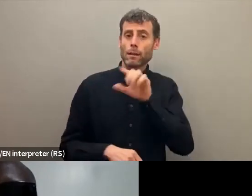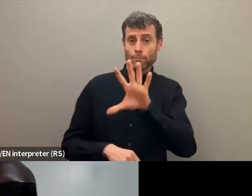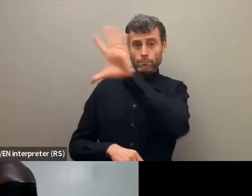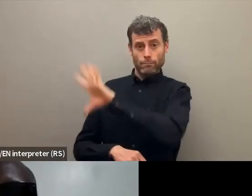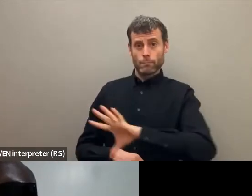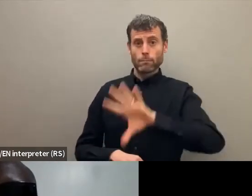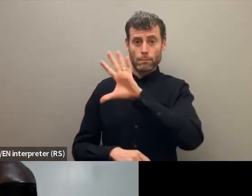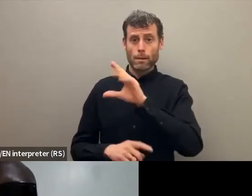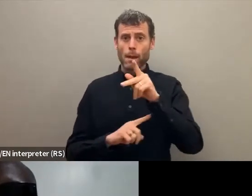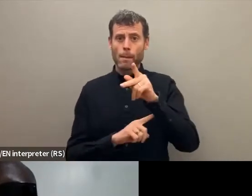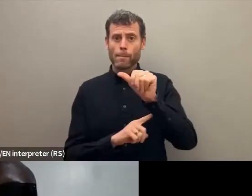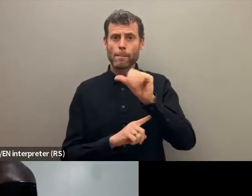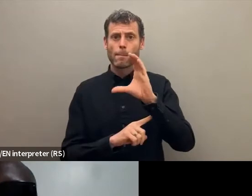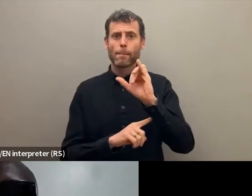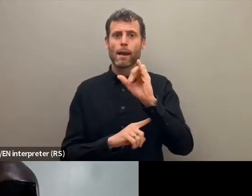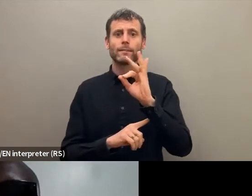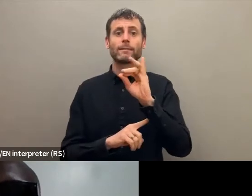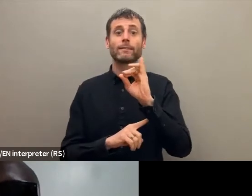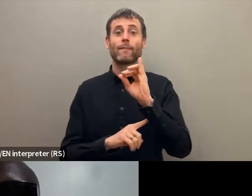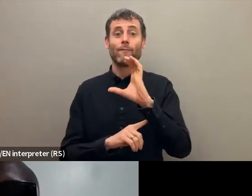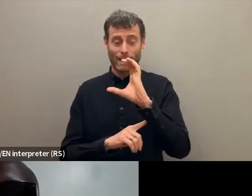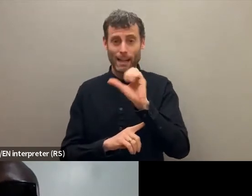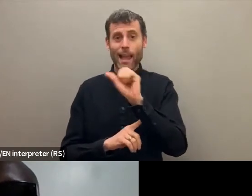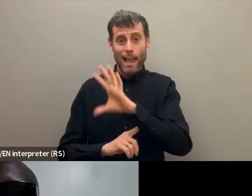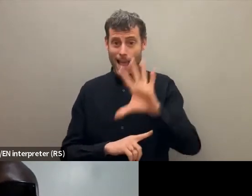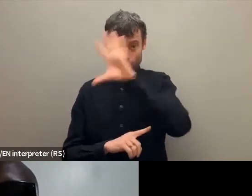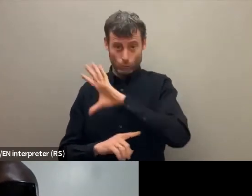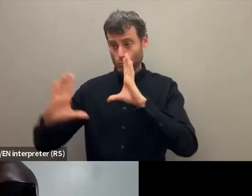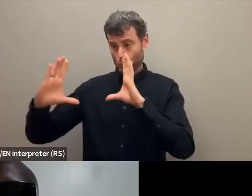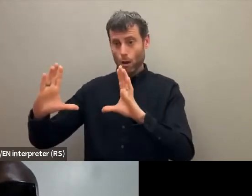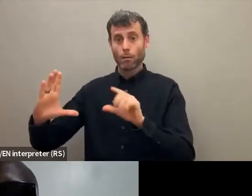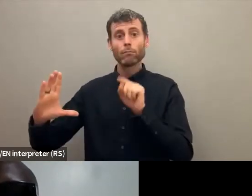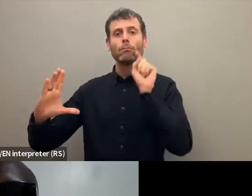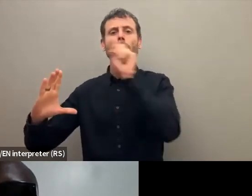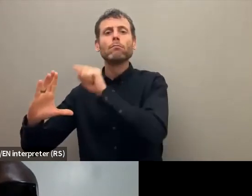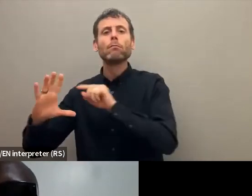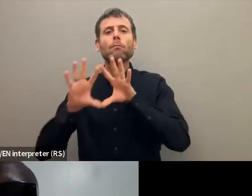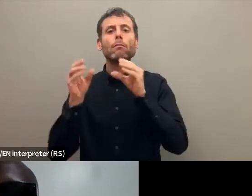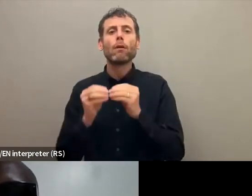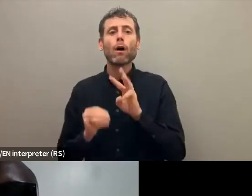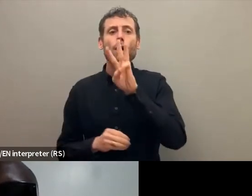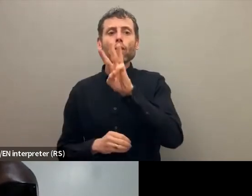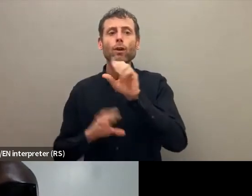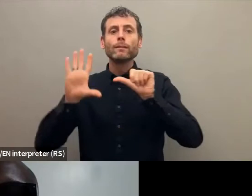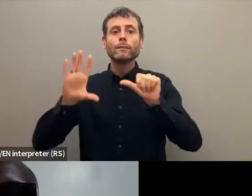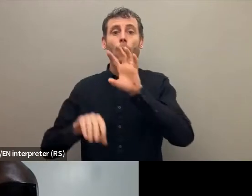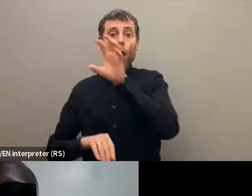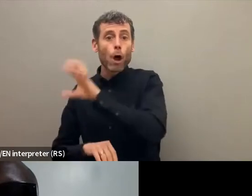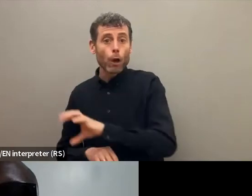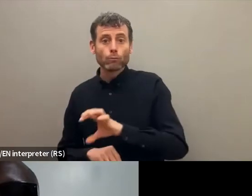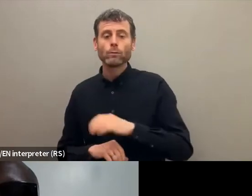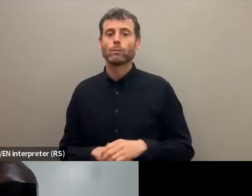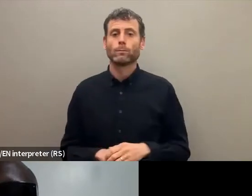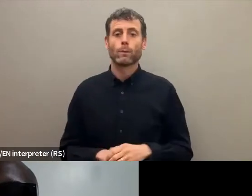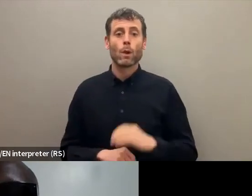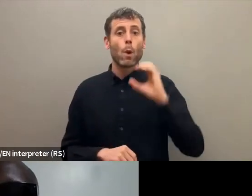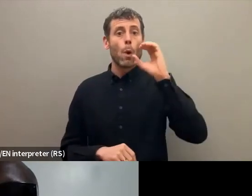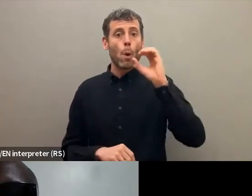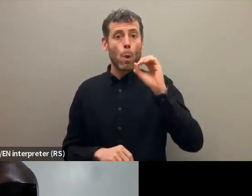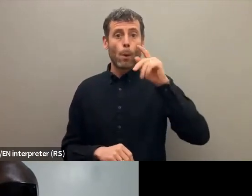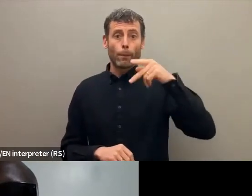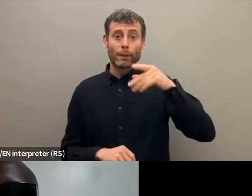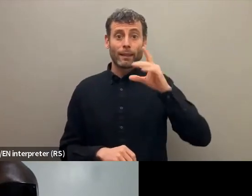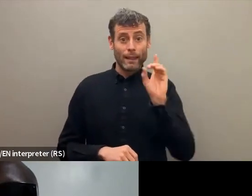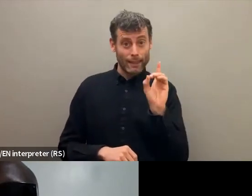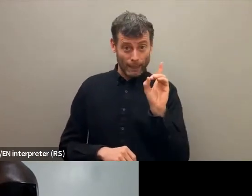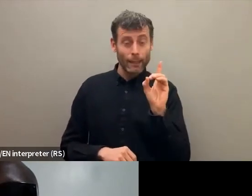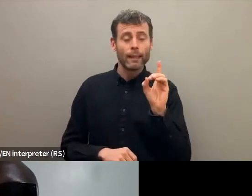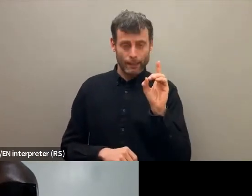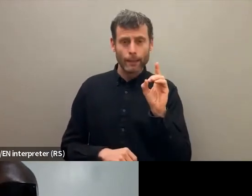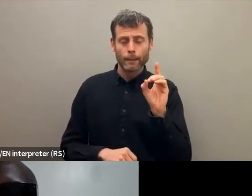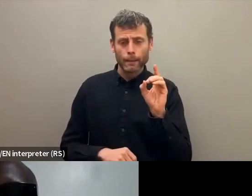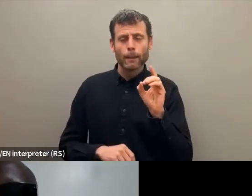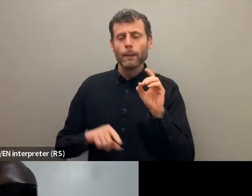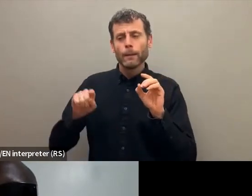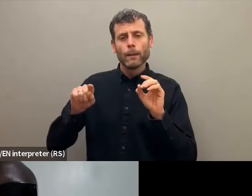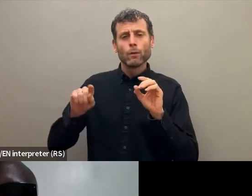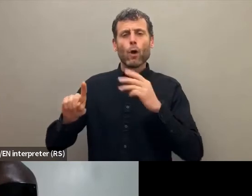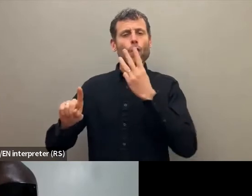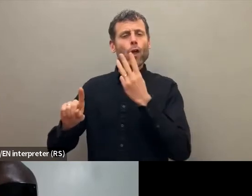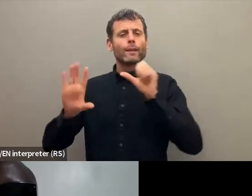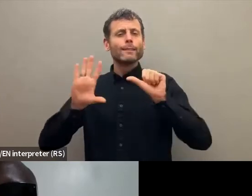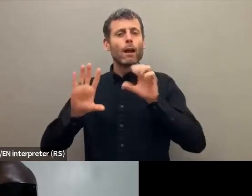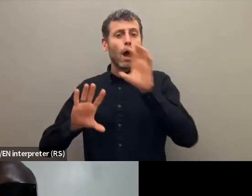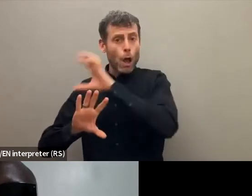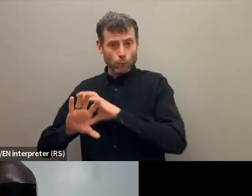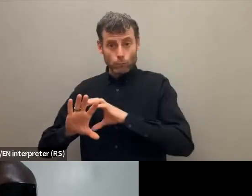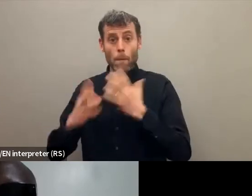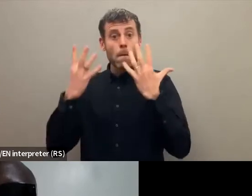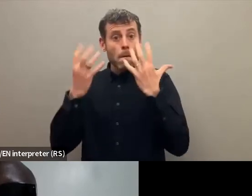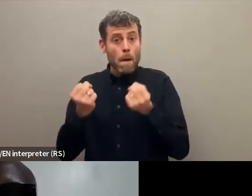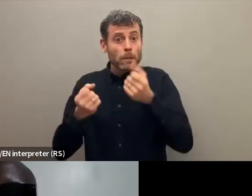Elizabeth Lockwood: emerging from the toolkit we are lucky enough to have just finished, a partnership with UN FPA Asia Pacific and CBS global and this was in close collaboration with a stakeholder group again.